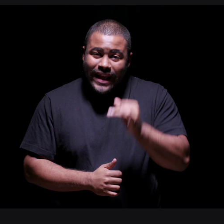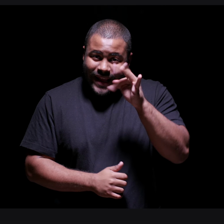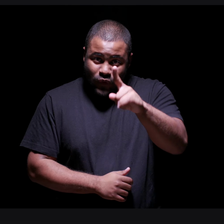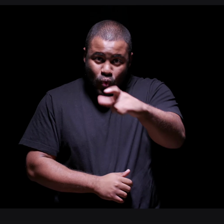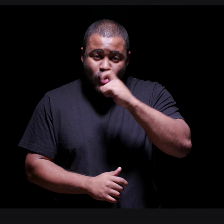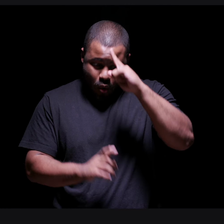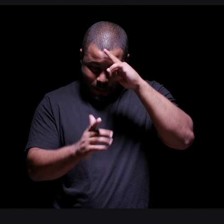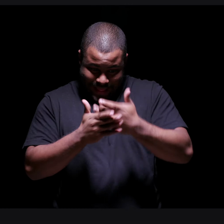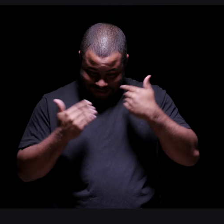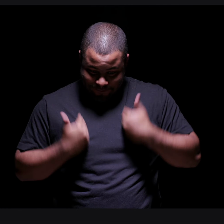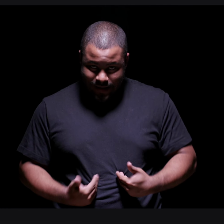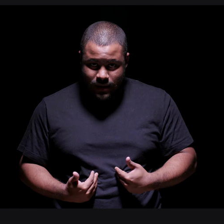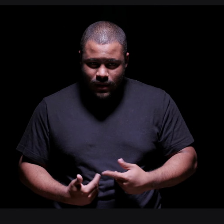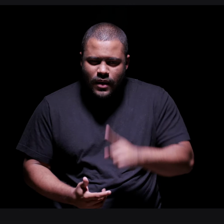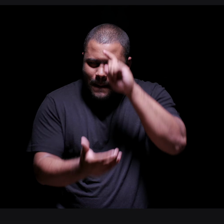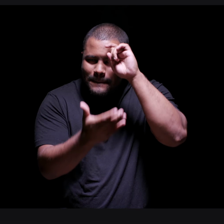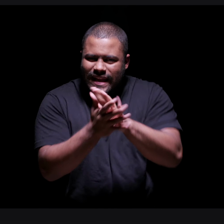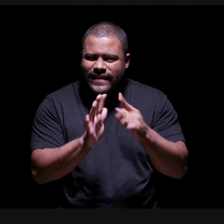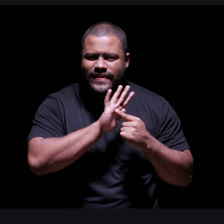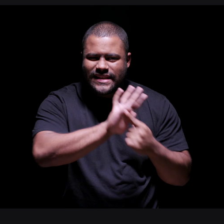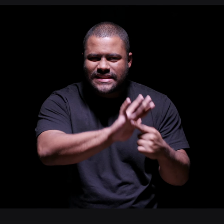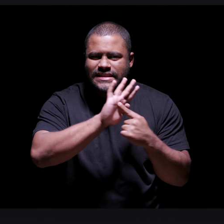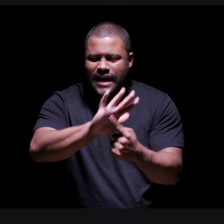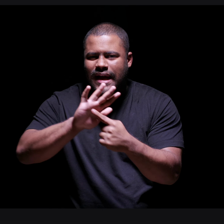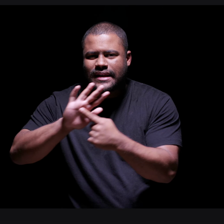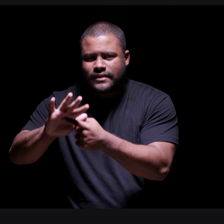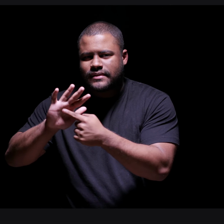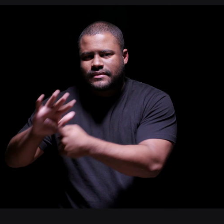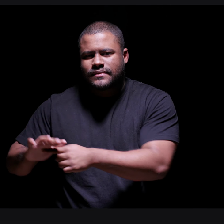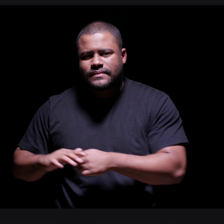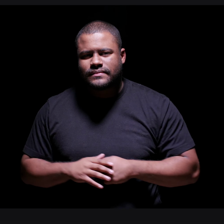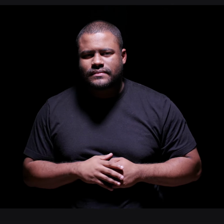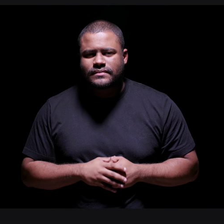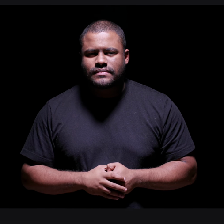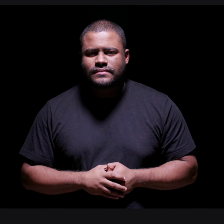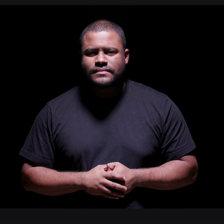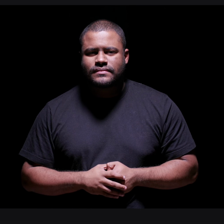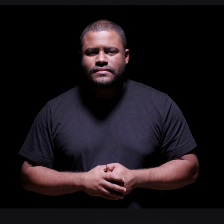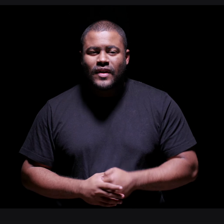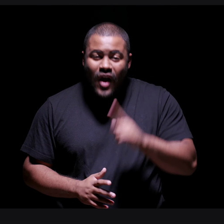“If you don’t believe me, at least believe the signs.”